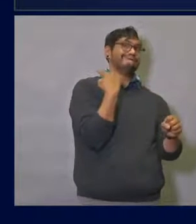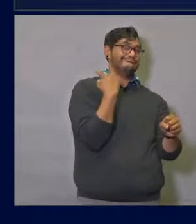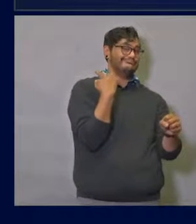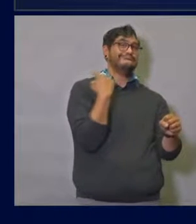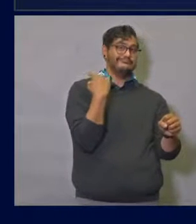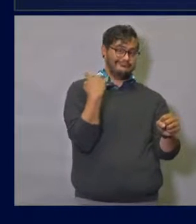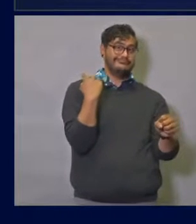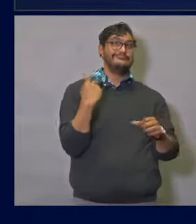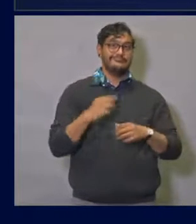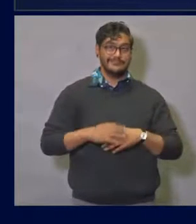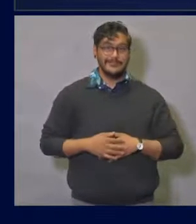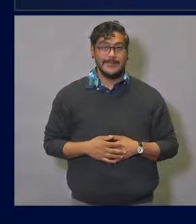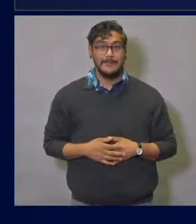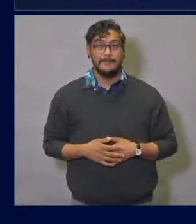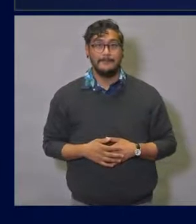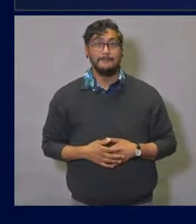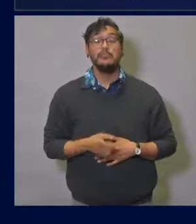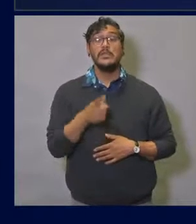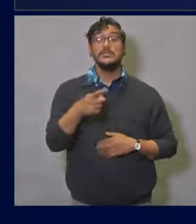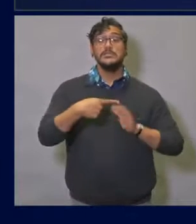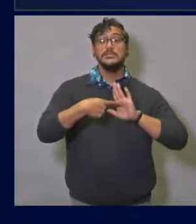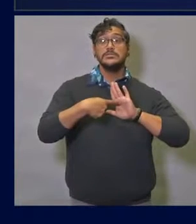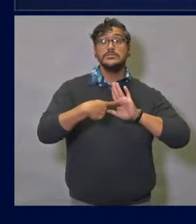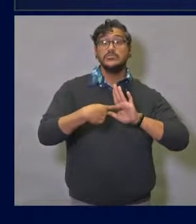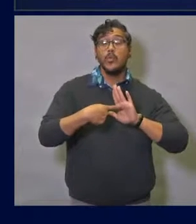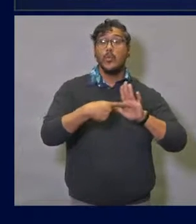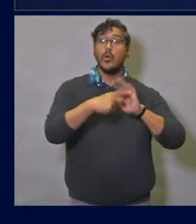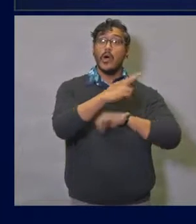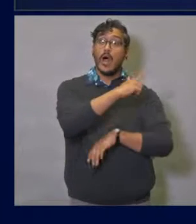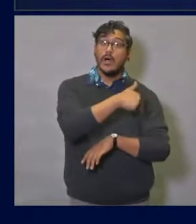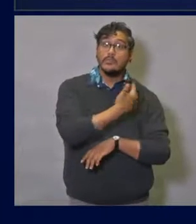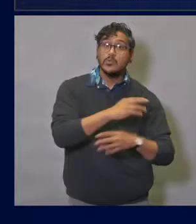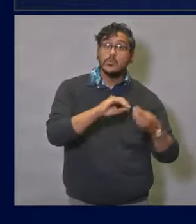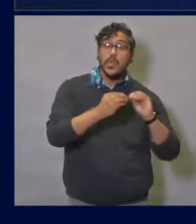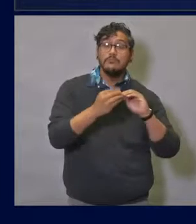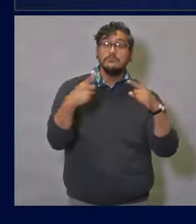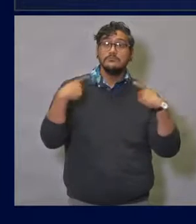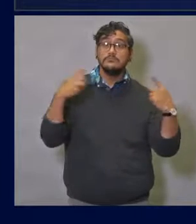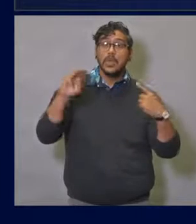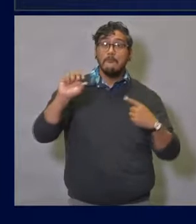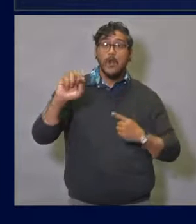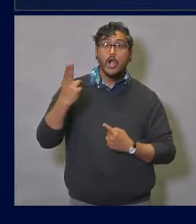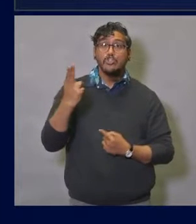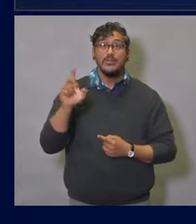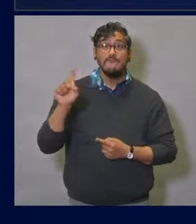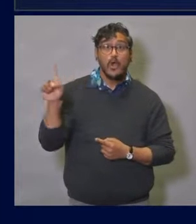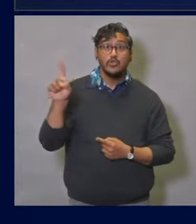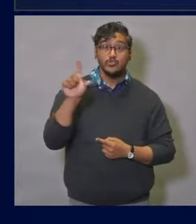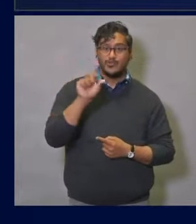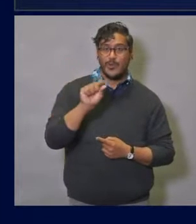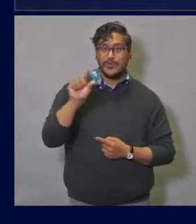I WILL TAKE THE NEXT SLIDE.